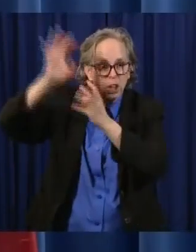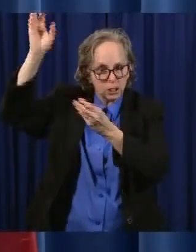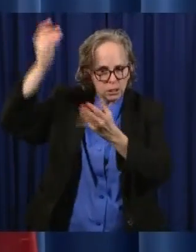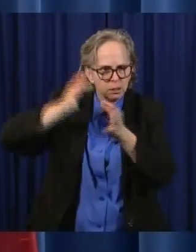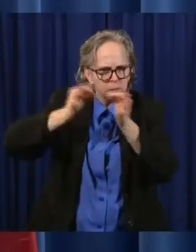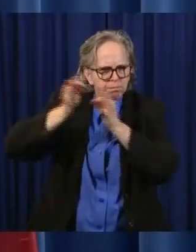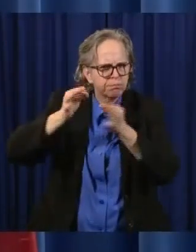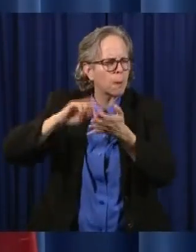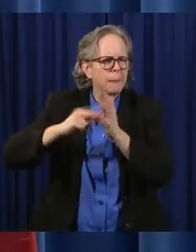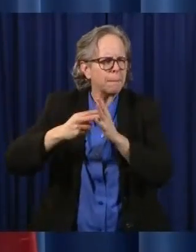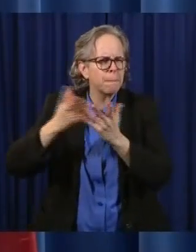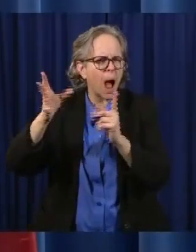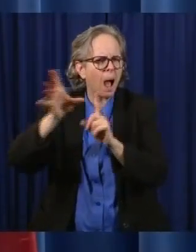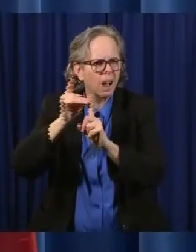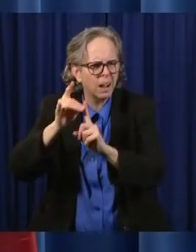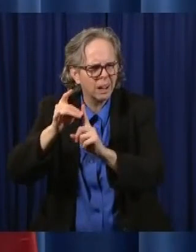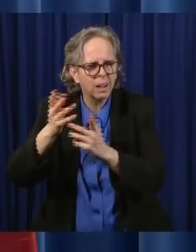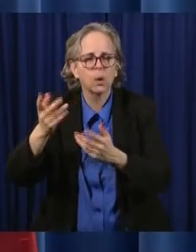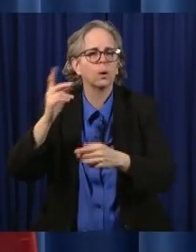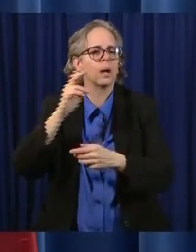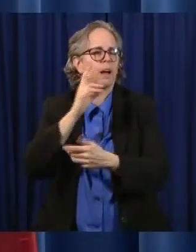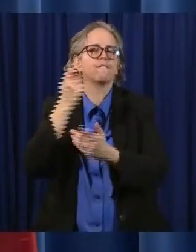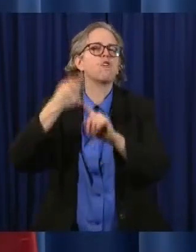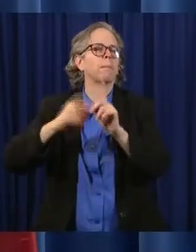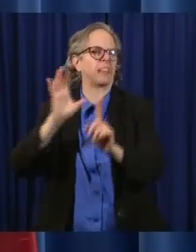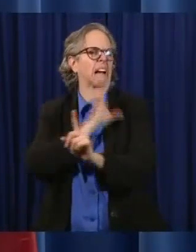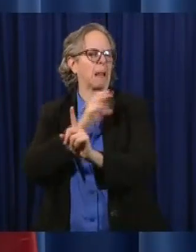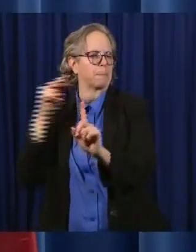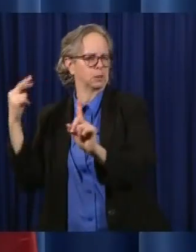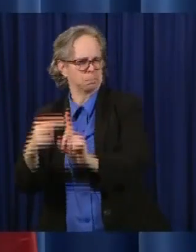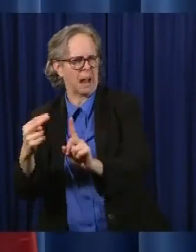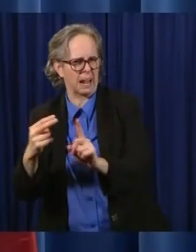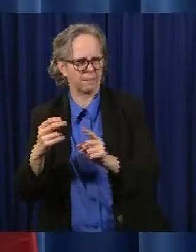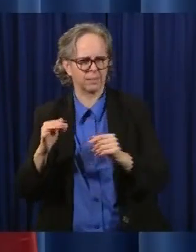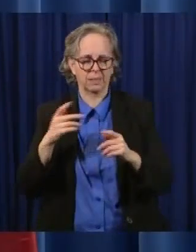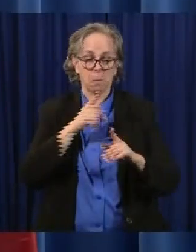THIS DATA IS UPDATED DAILY. NEXT, WE PROVIDE A BREAKDOWN OF POSITIVE CASES, CONFIRMED BY LABORATORY TESTING AND POSITIVE CASES AS DEFINED BY THE CDC'S